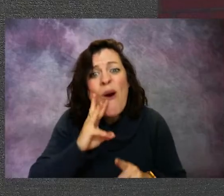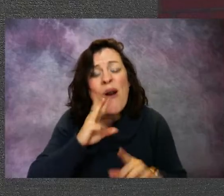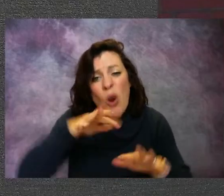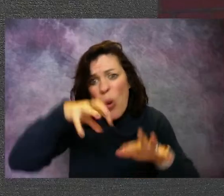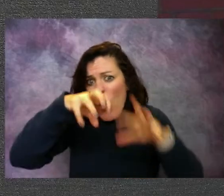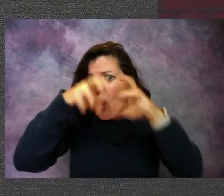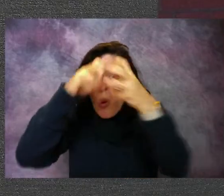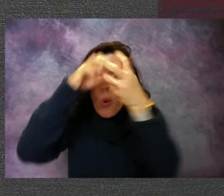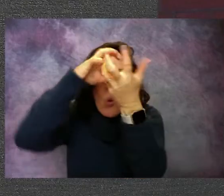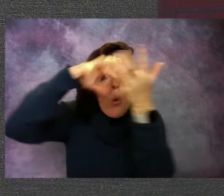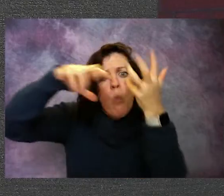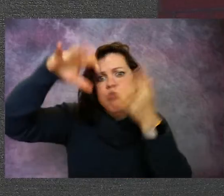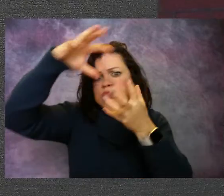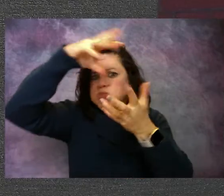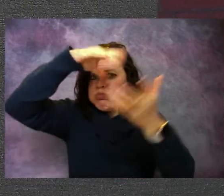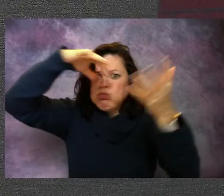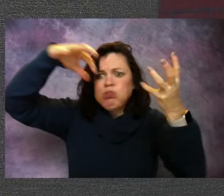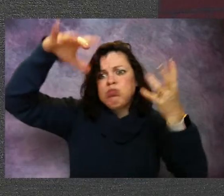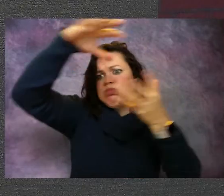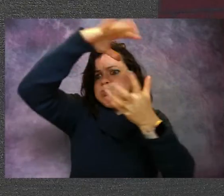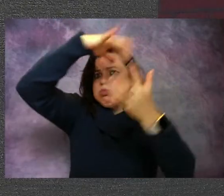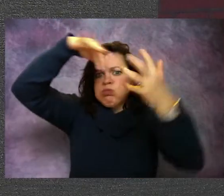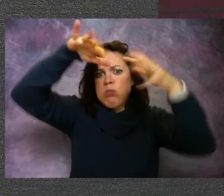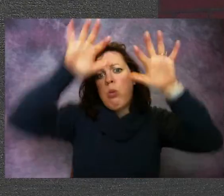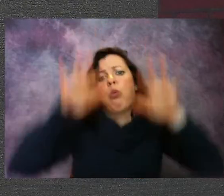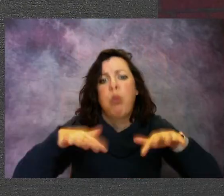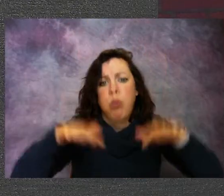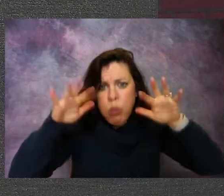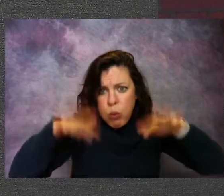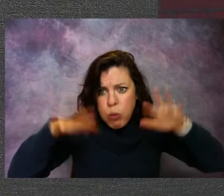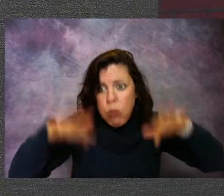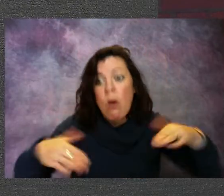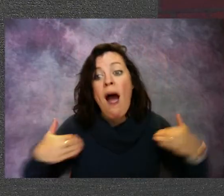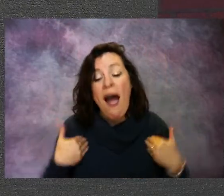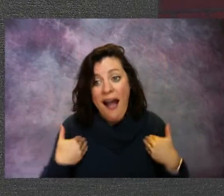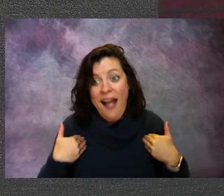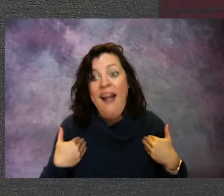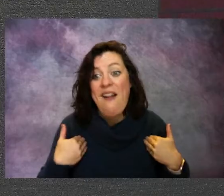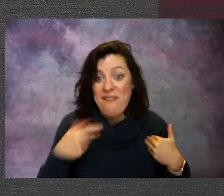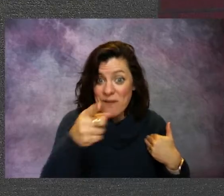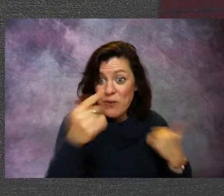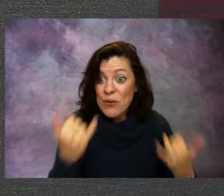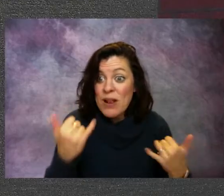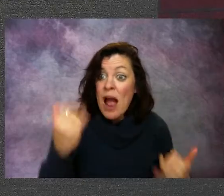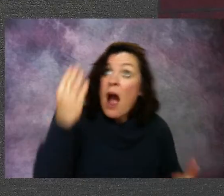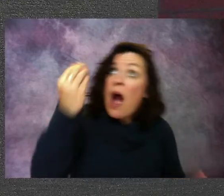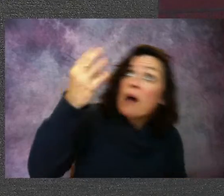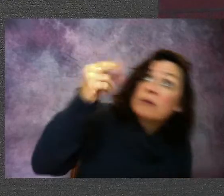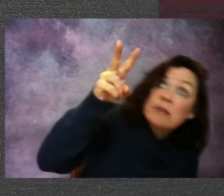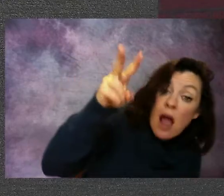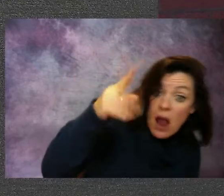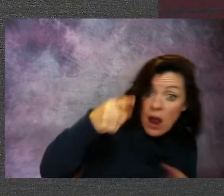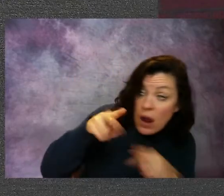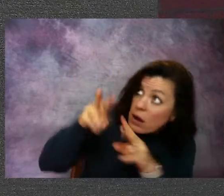take a look up at the clouds right now, are there any clouds in the sky where you are? Look out your window if you have to.